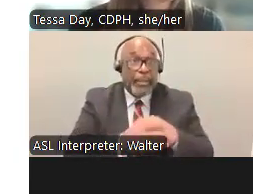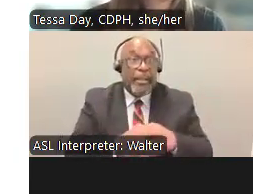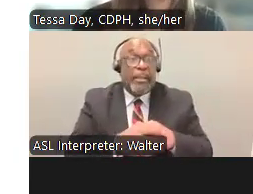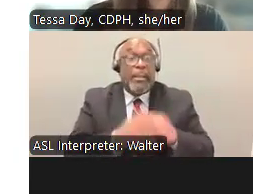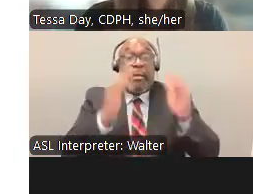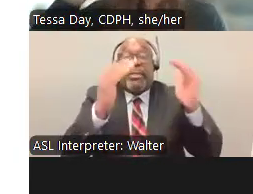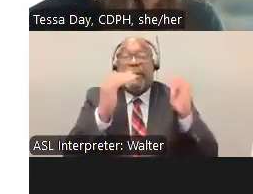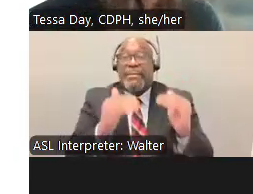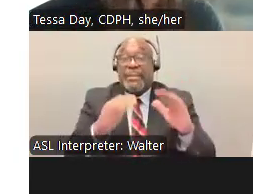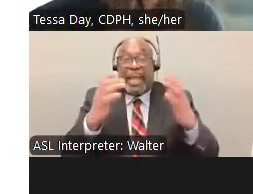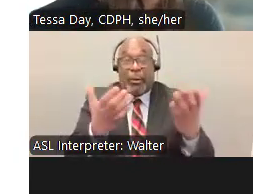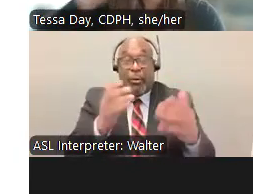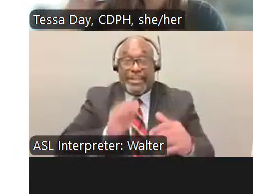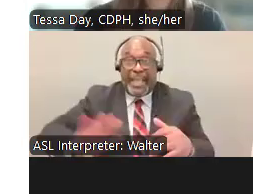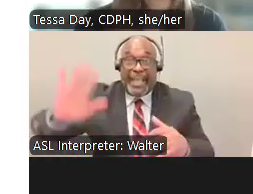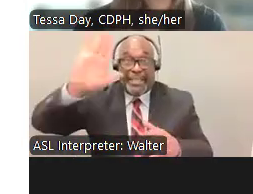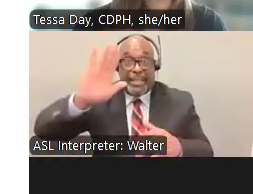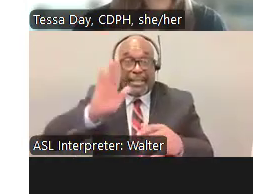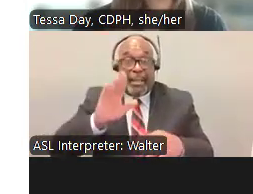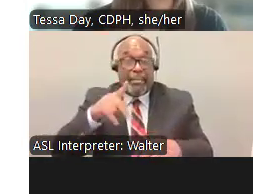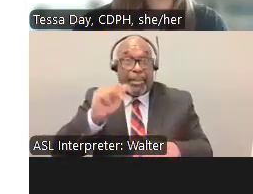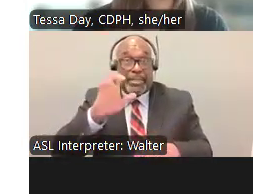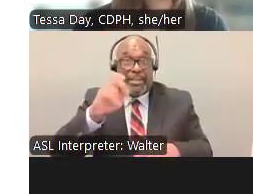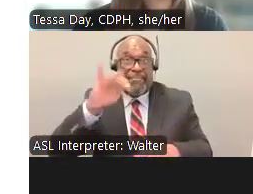13:26:41 category is Asian or Pacific 13:26:42 Islander, which reports about 20% of